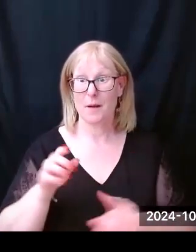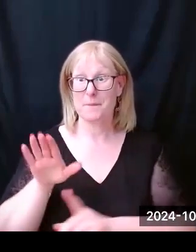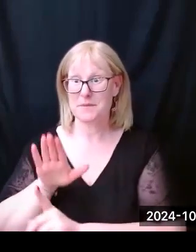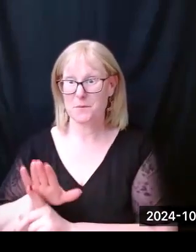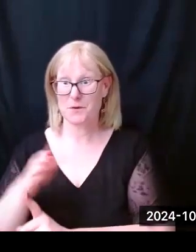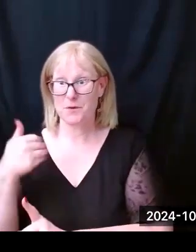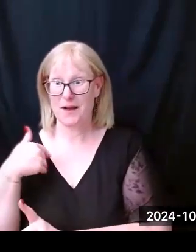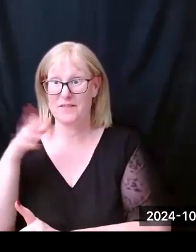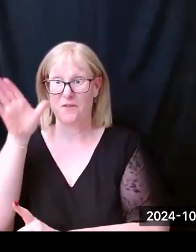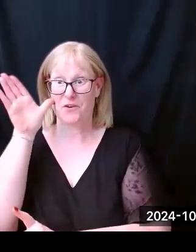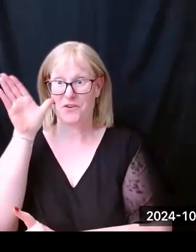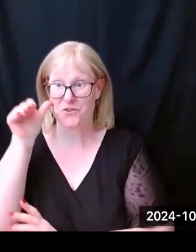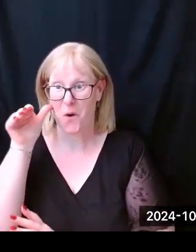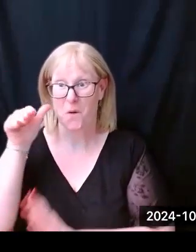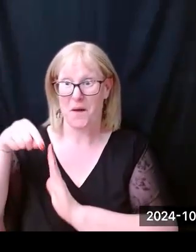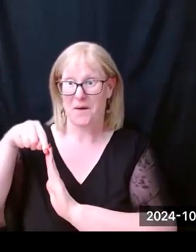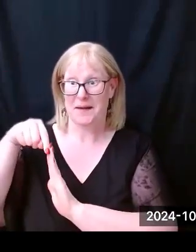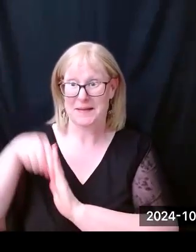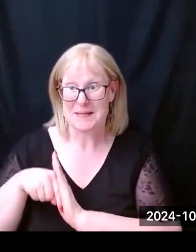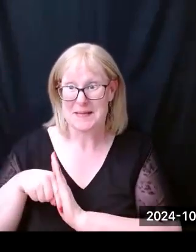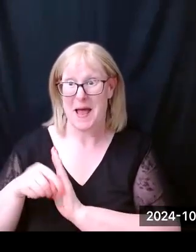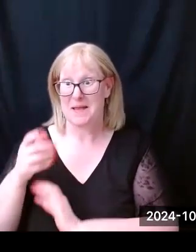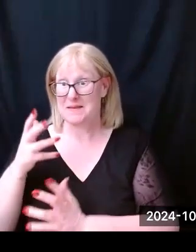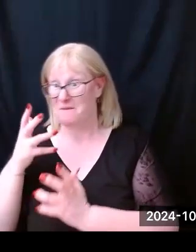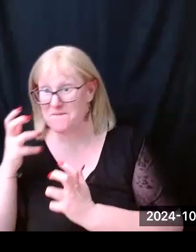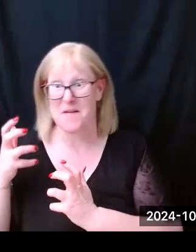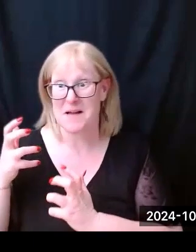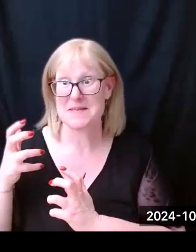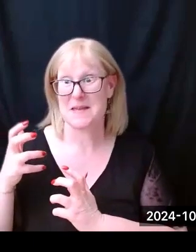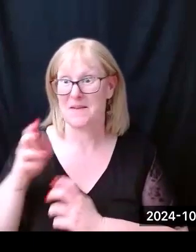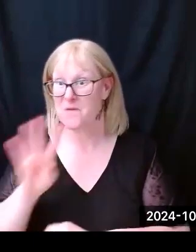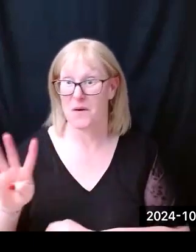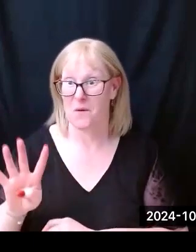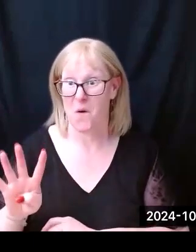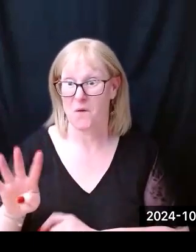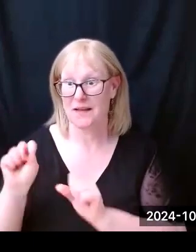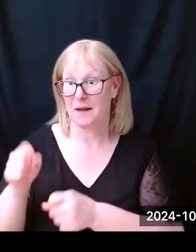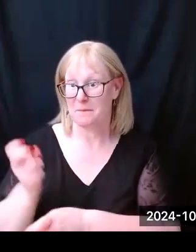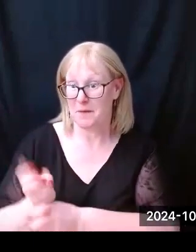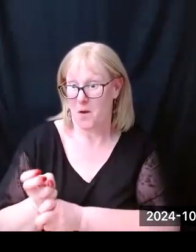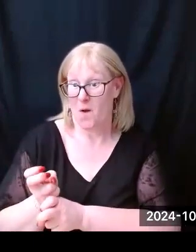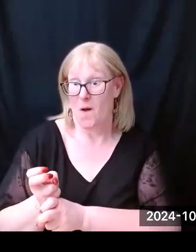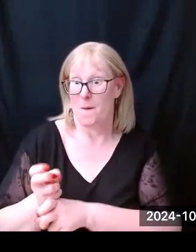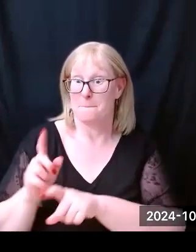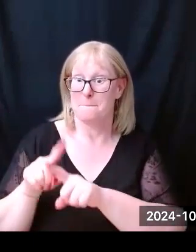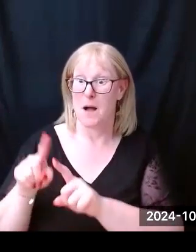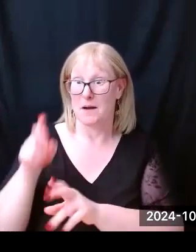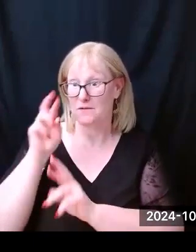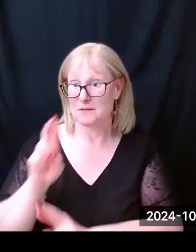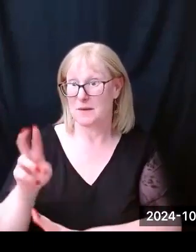strong willed, intense, fussy four year old, it can be hard. But this is where I respectfully say like, Can you imagine